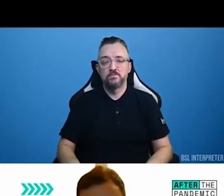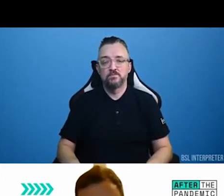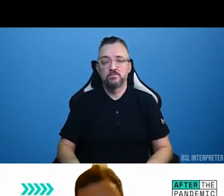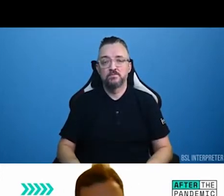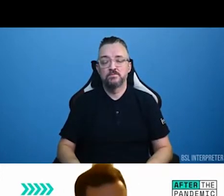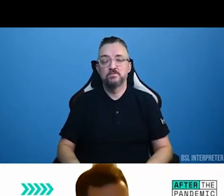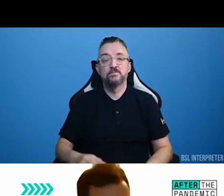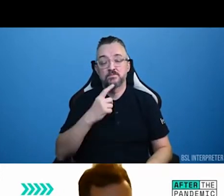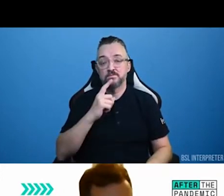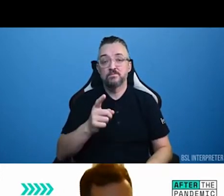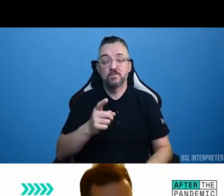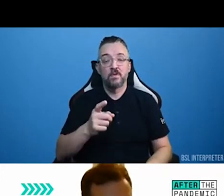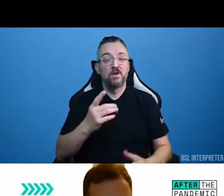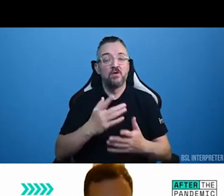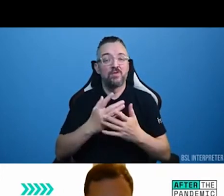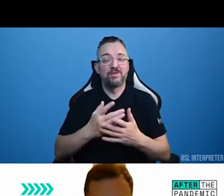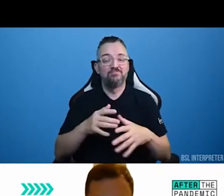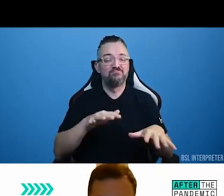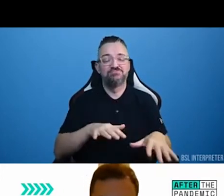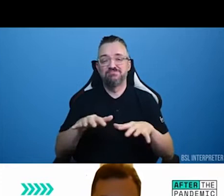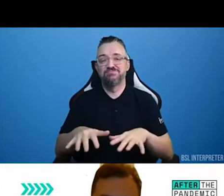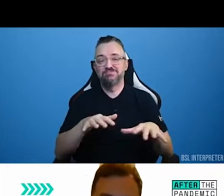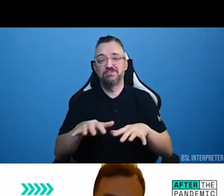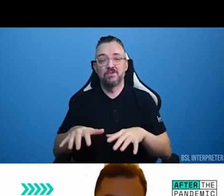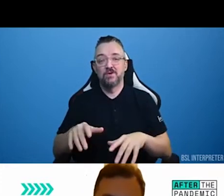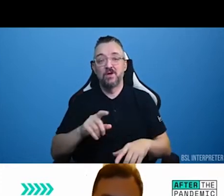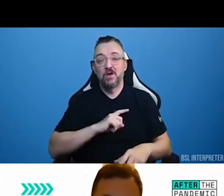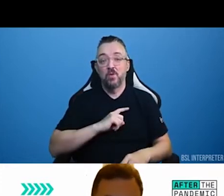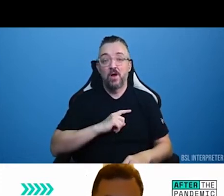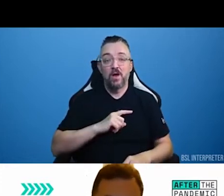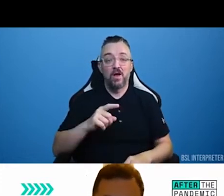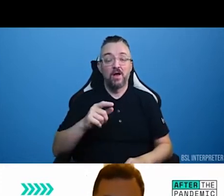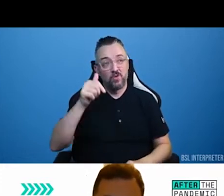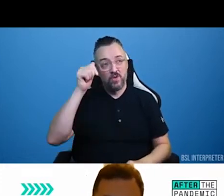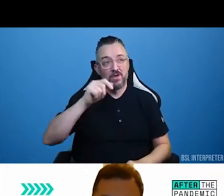I'd say that it's procrastination. They don't have to act on something when it's two or three decades in the future,